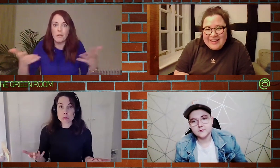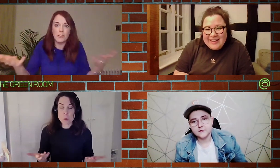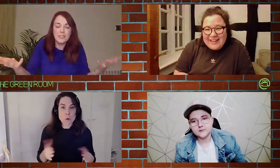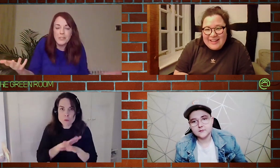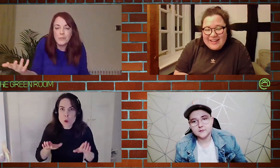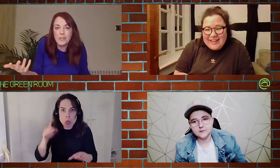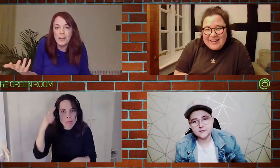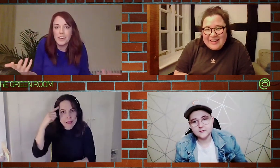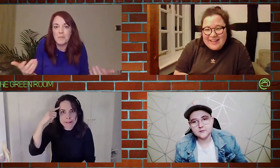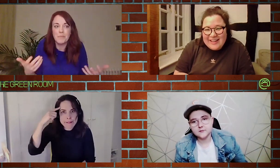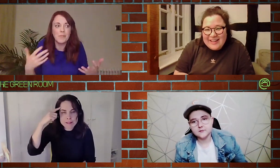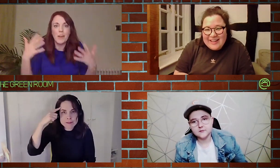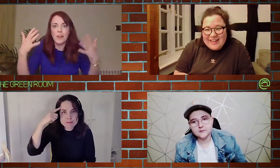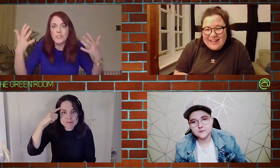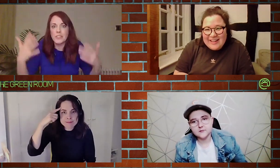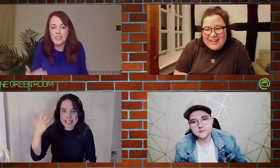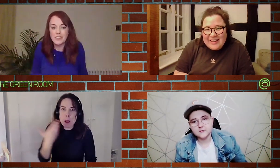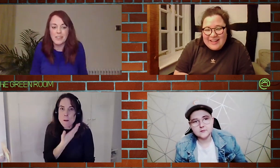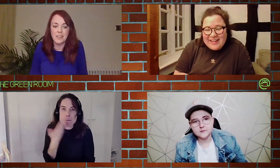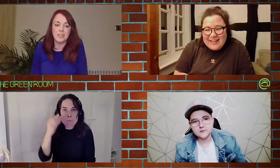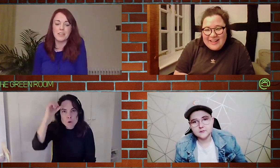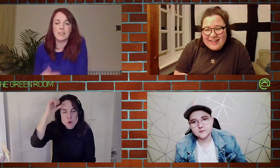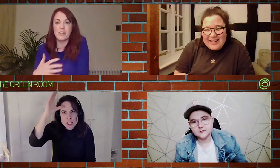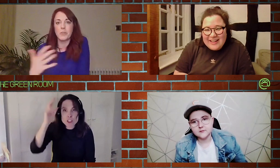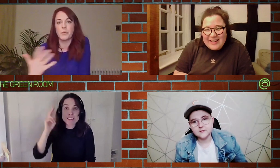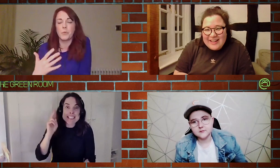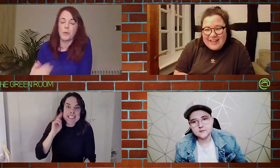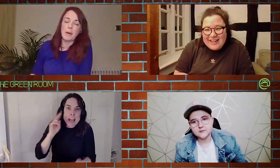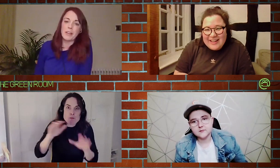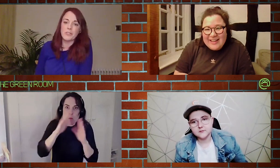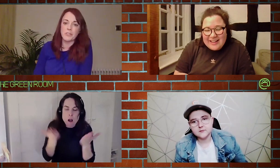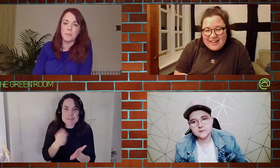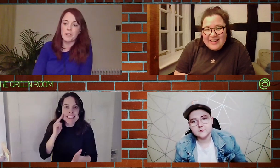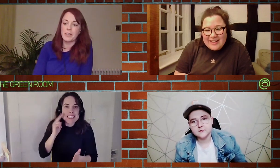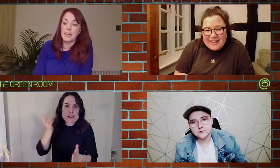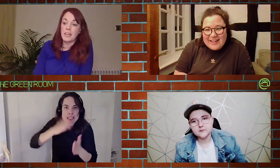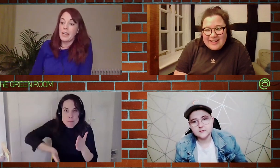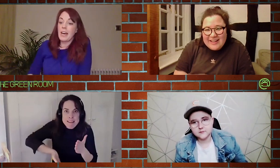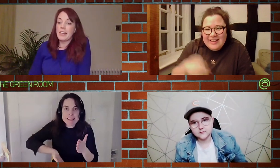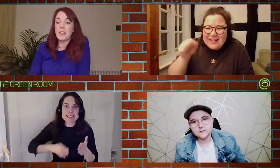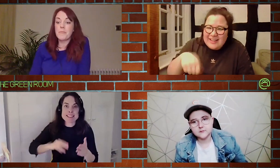about the deaf world and they don't understand what barriers are up there.